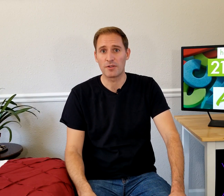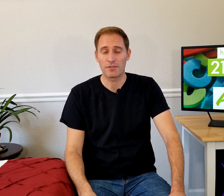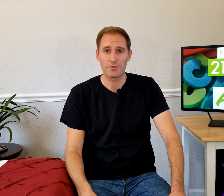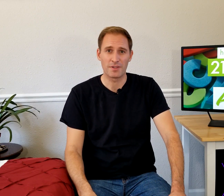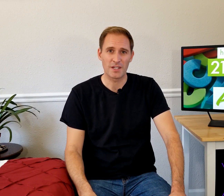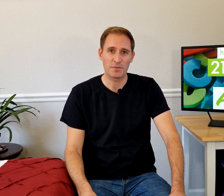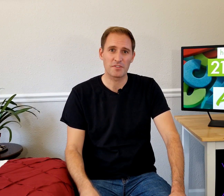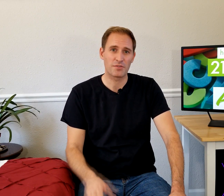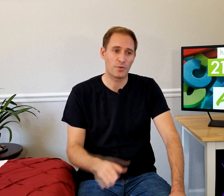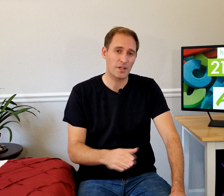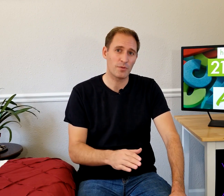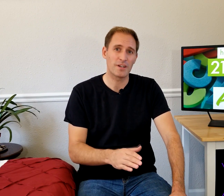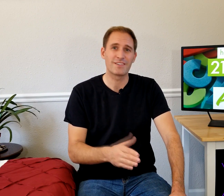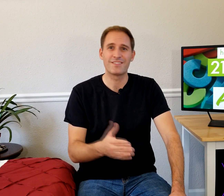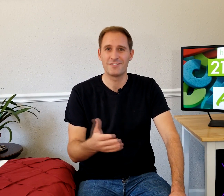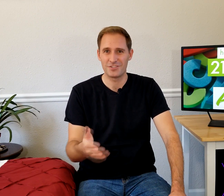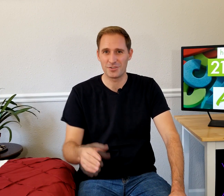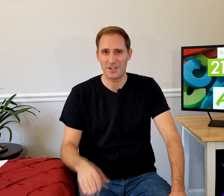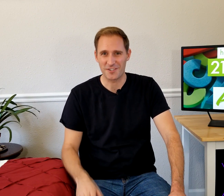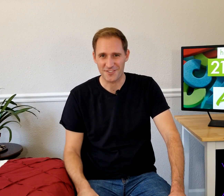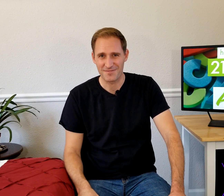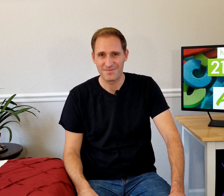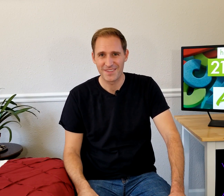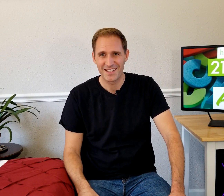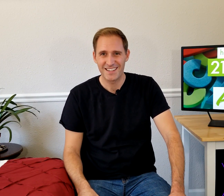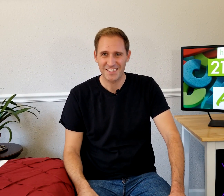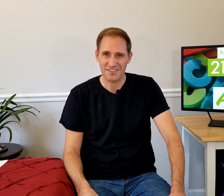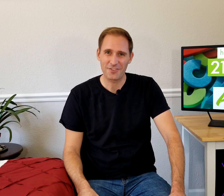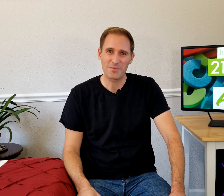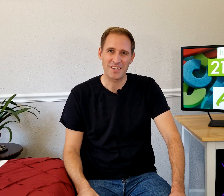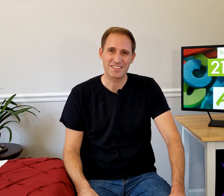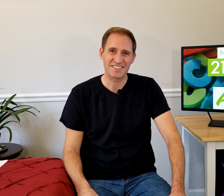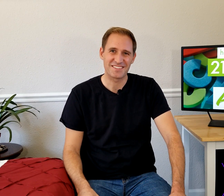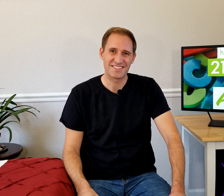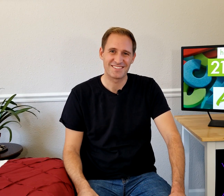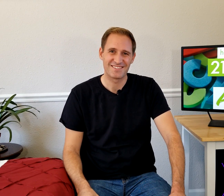through the numbers 21 to 100. Let's learn the basics.